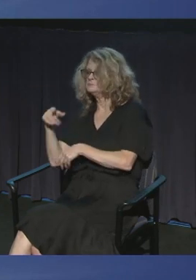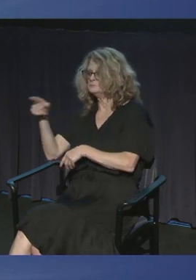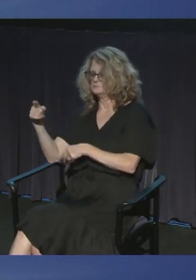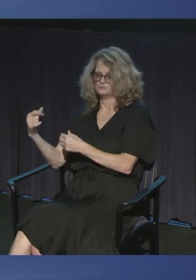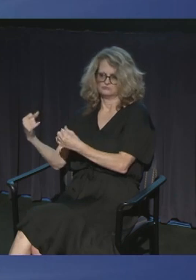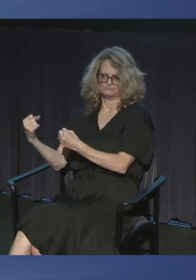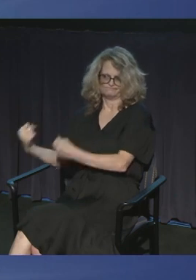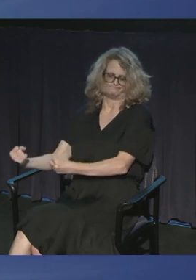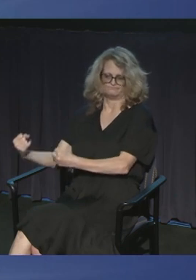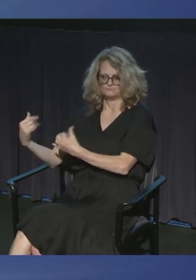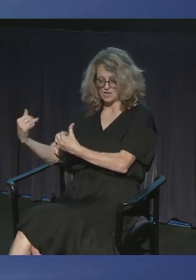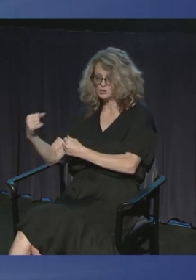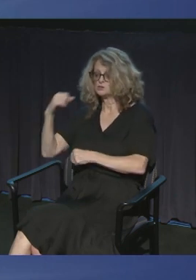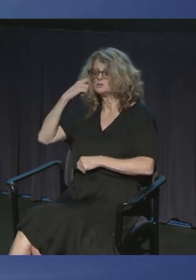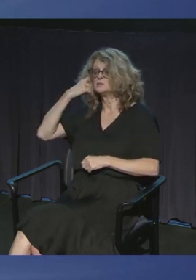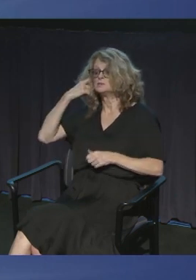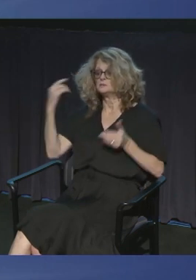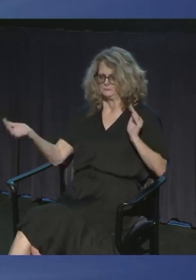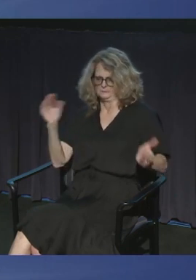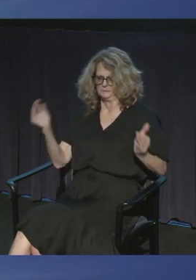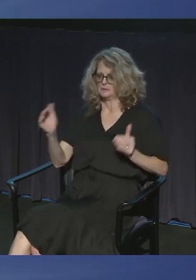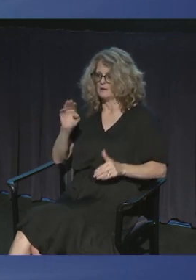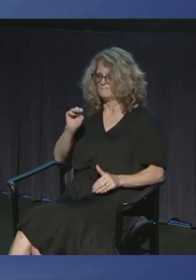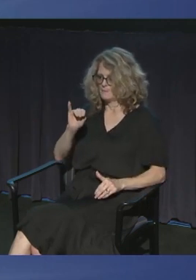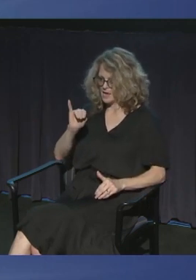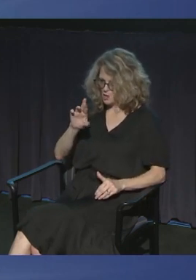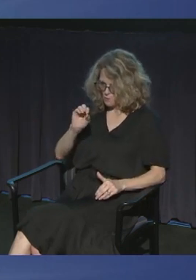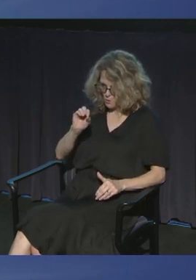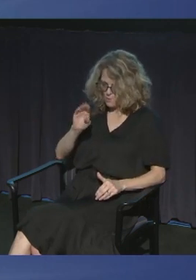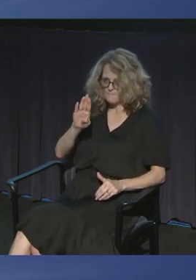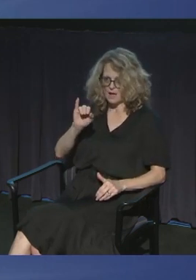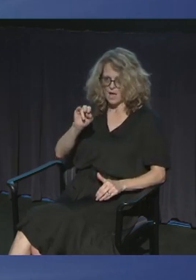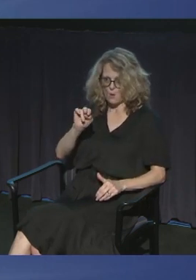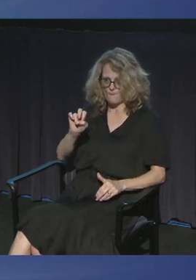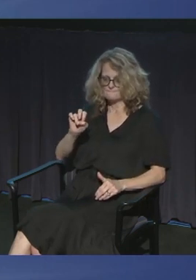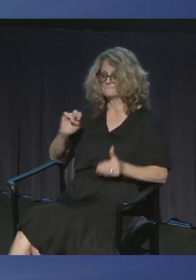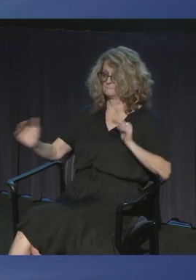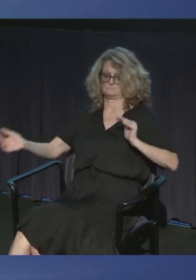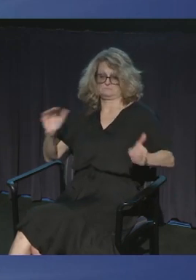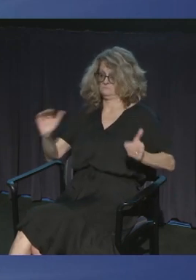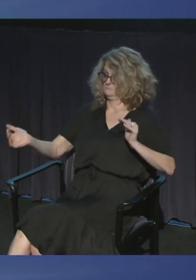FOUND A PROFOUND DIFFERENCE IN THEIR TWO COMPOSITIONS. SHE